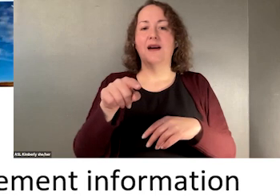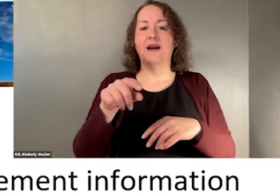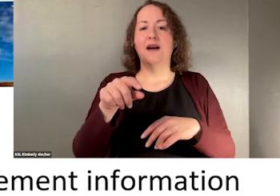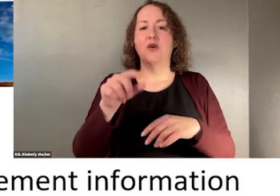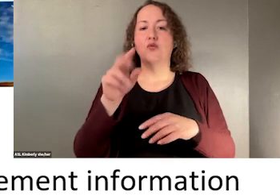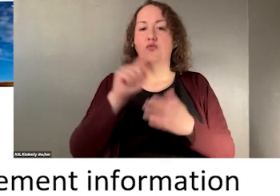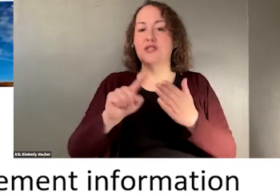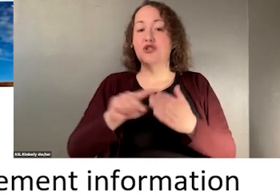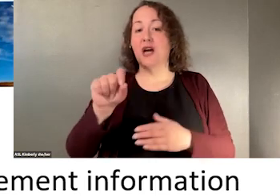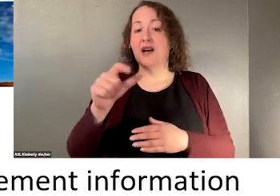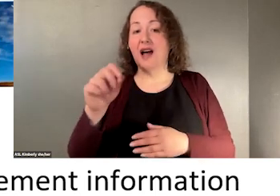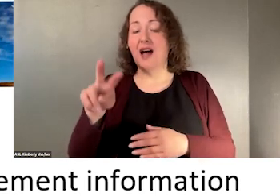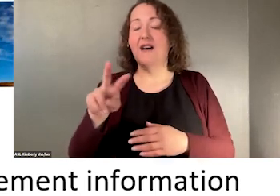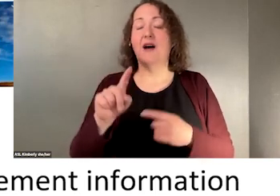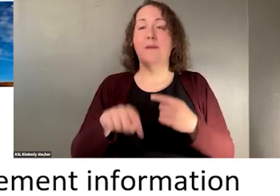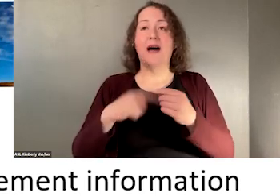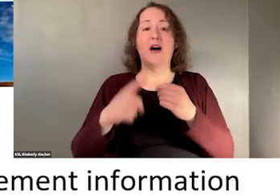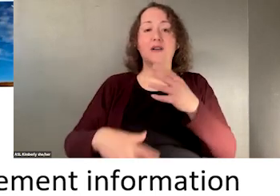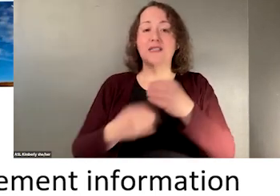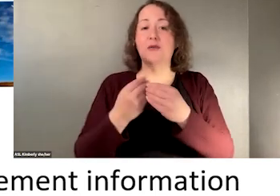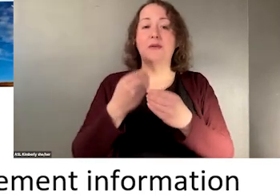"About Supplemental Funding Request Preparation and Submission" page.